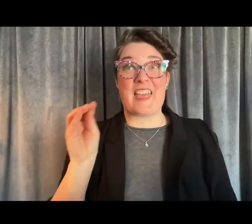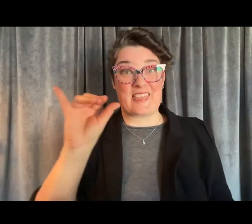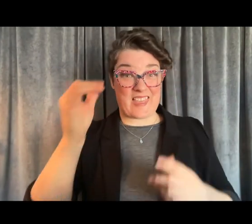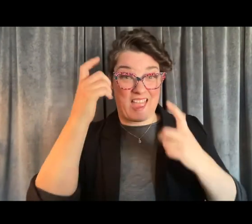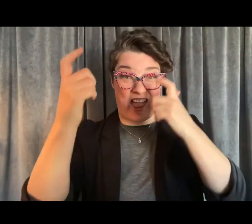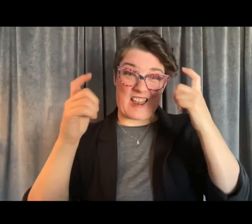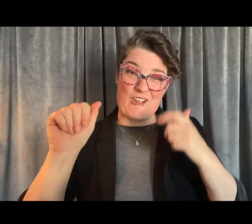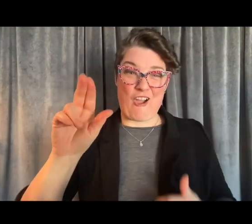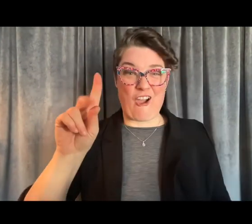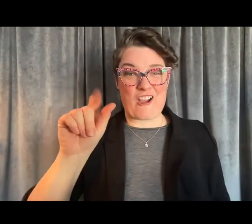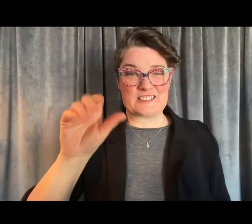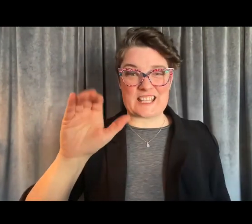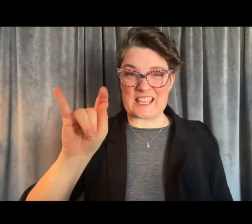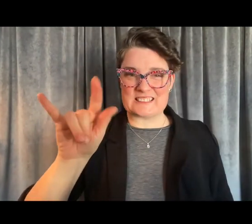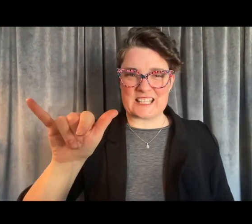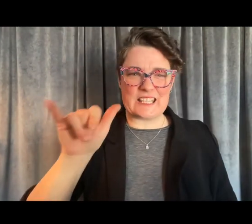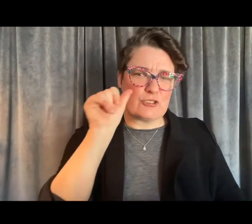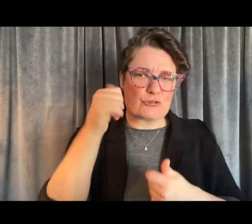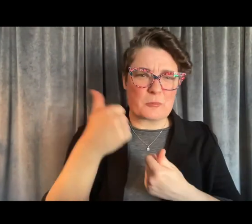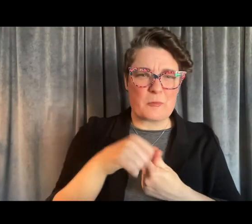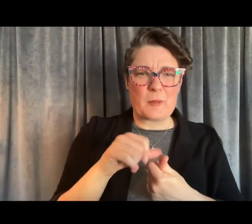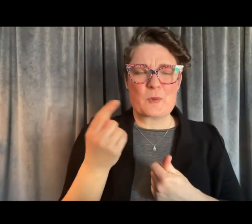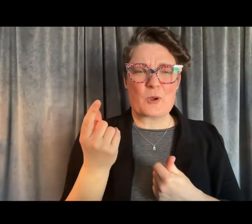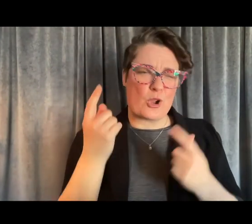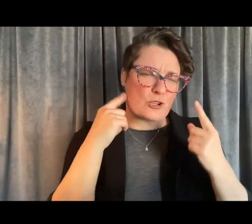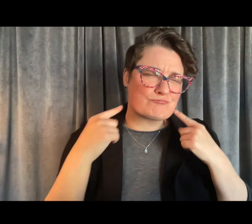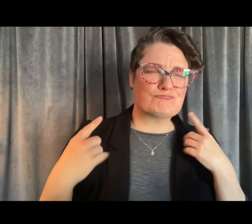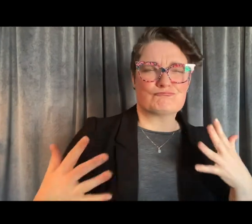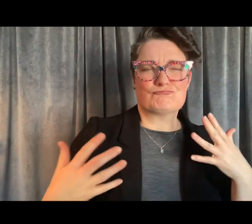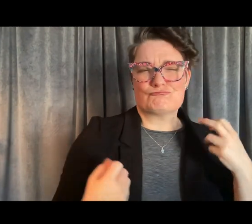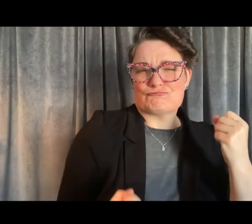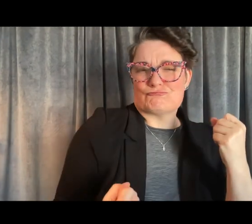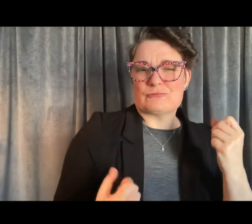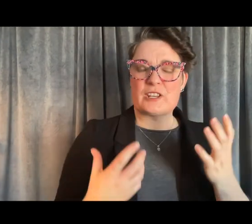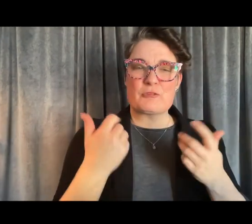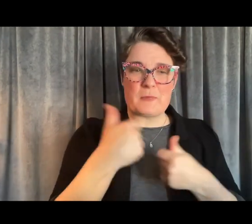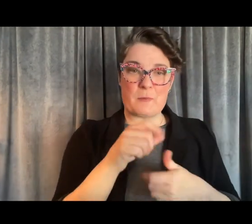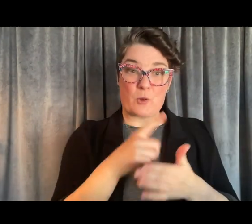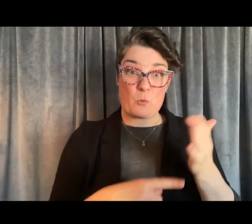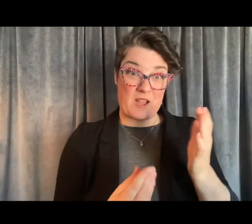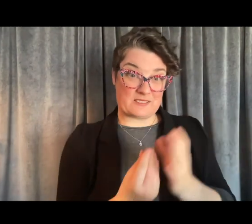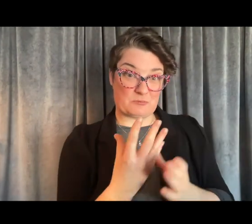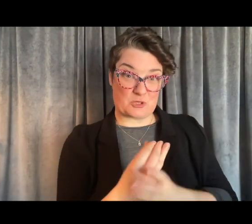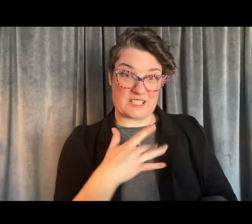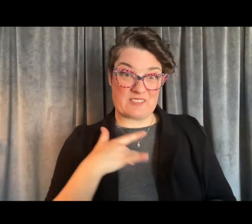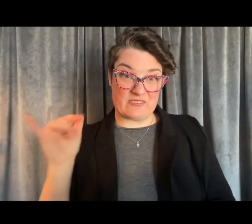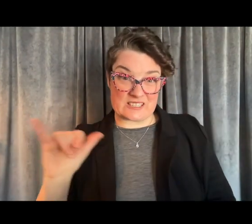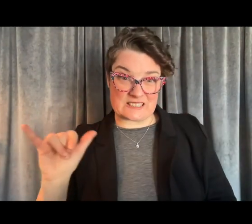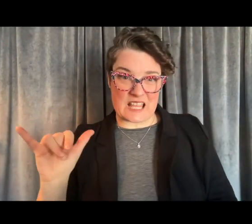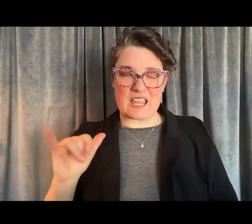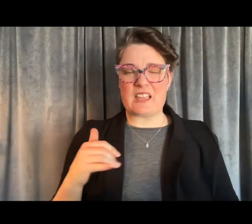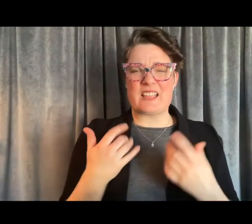And that audacity of remembering what spring feels like when you're in the middle of being bare, but know that something is coming.